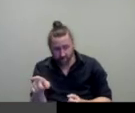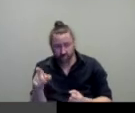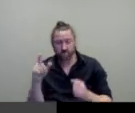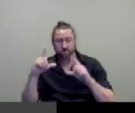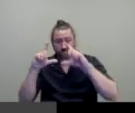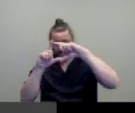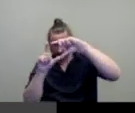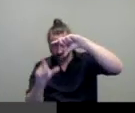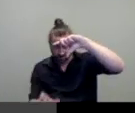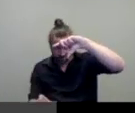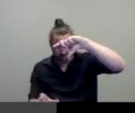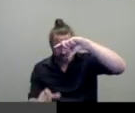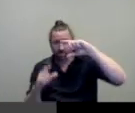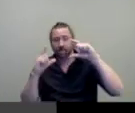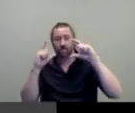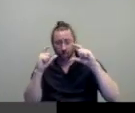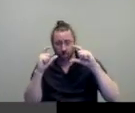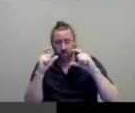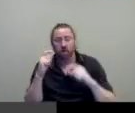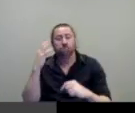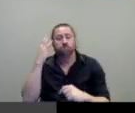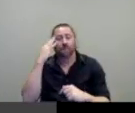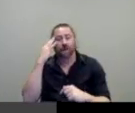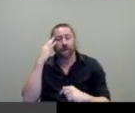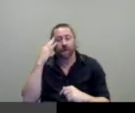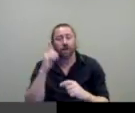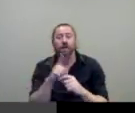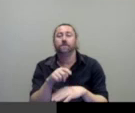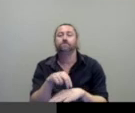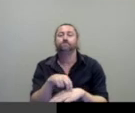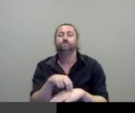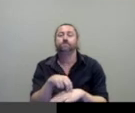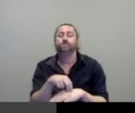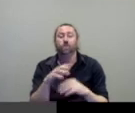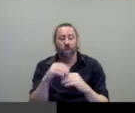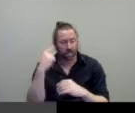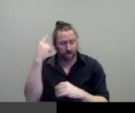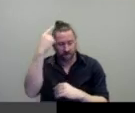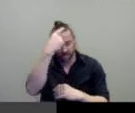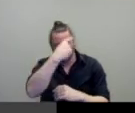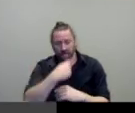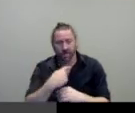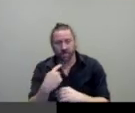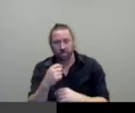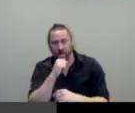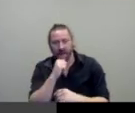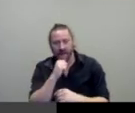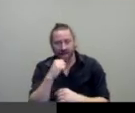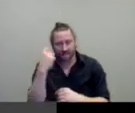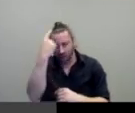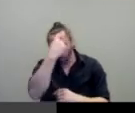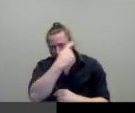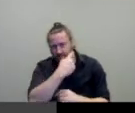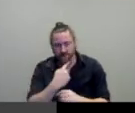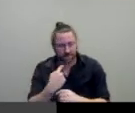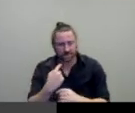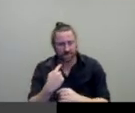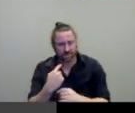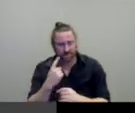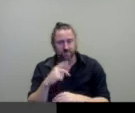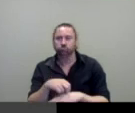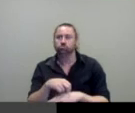silhouette with a photograph of a wistful mother both of these artworks are interested in revealing